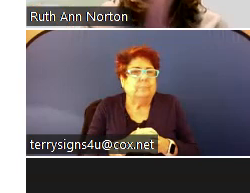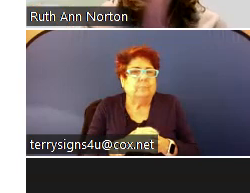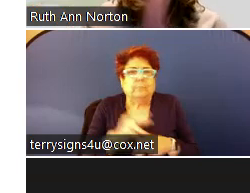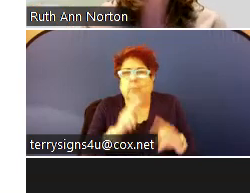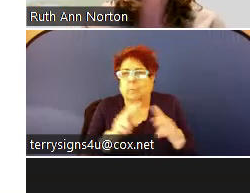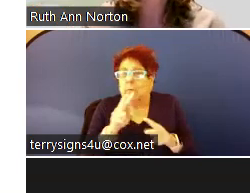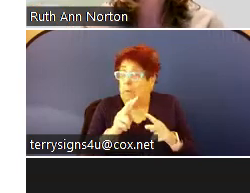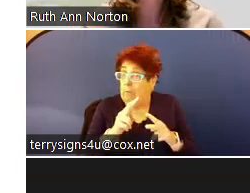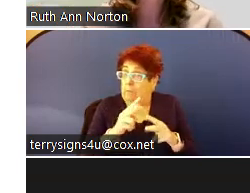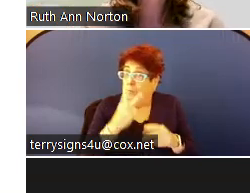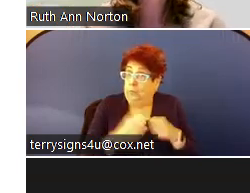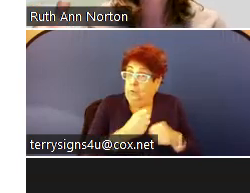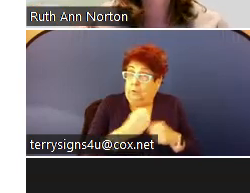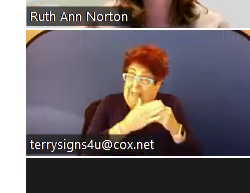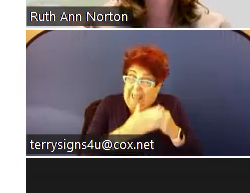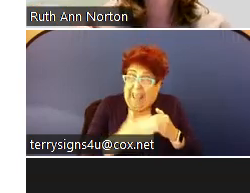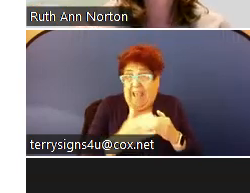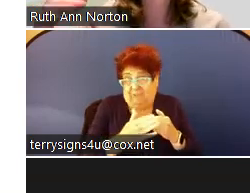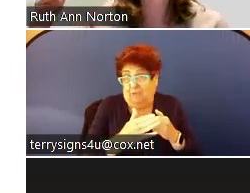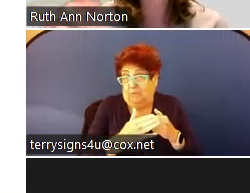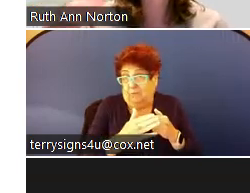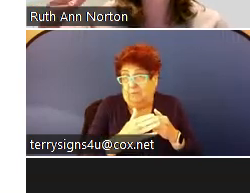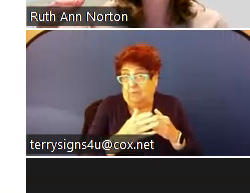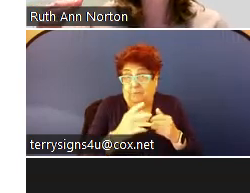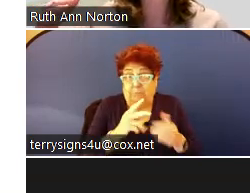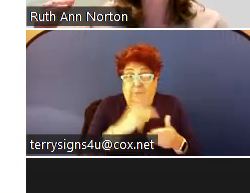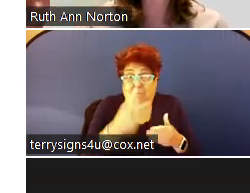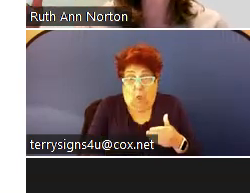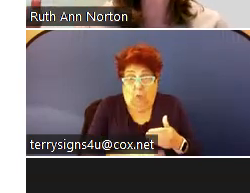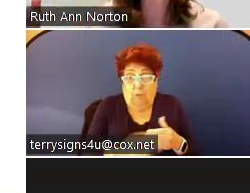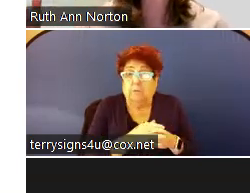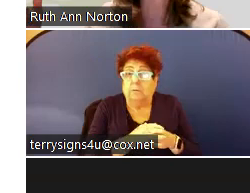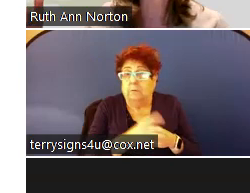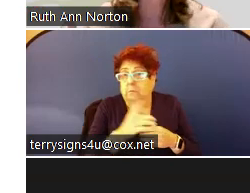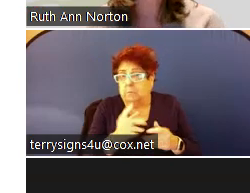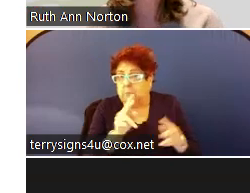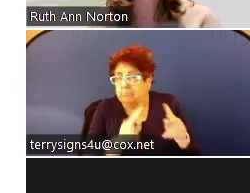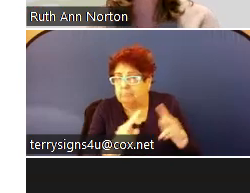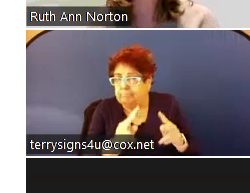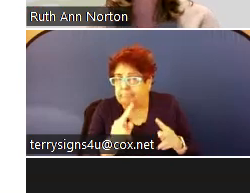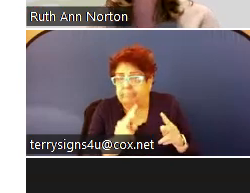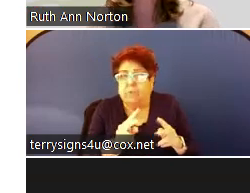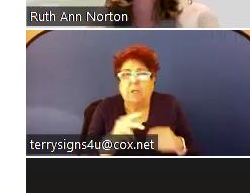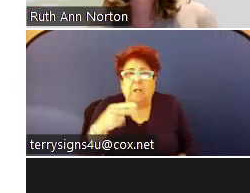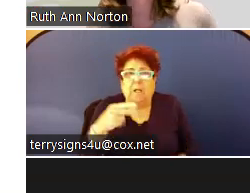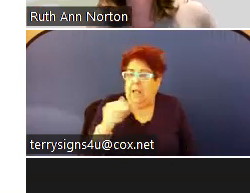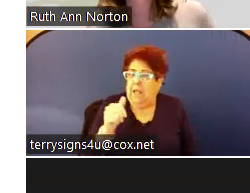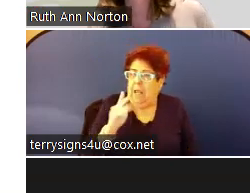a significant fall. As we look at things that our program with Habitat for Humanity,